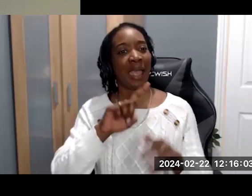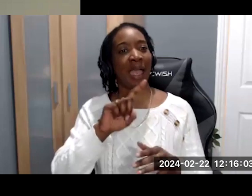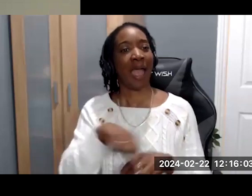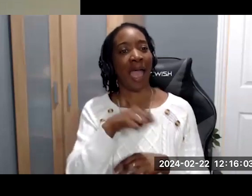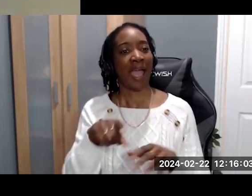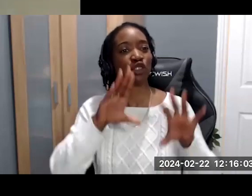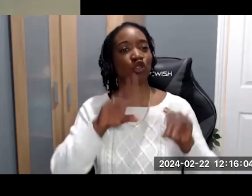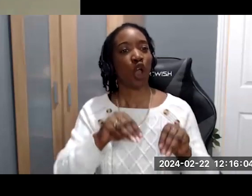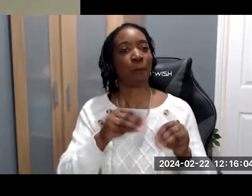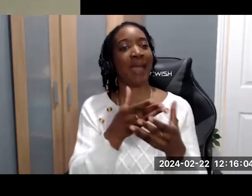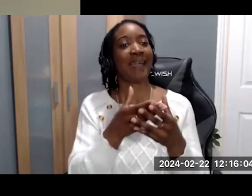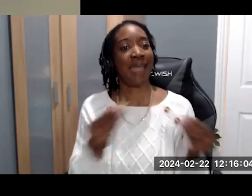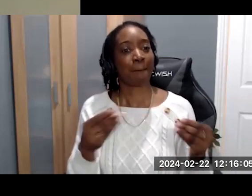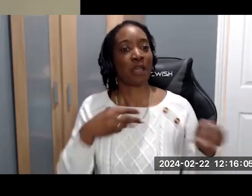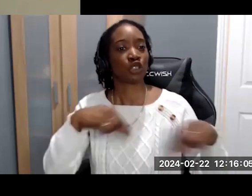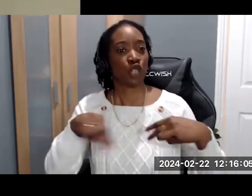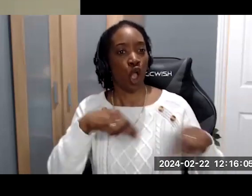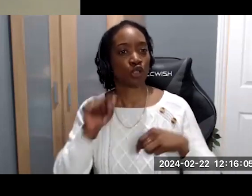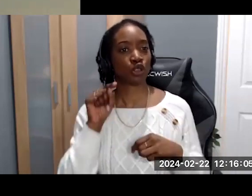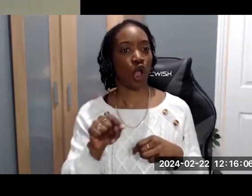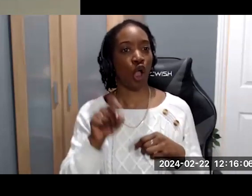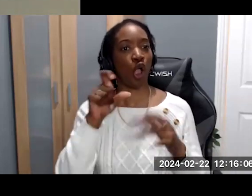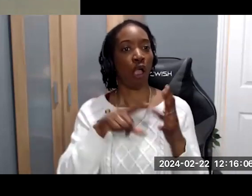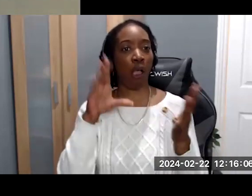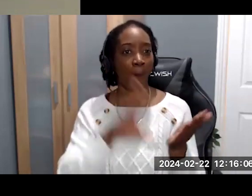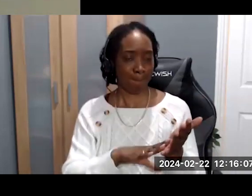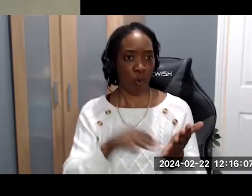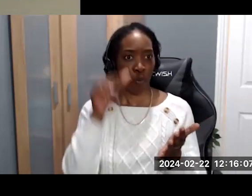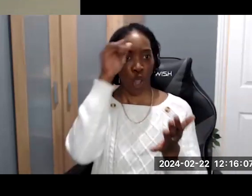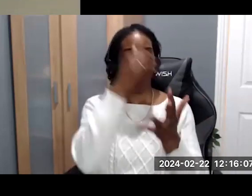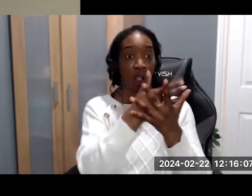We're very conscious that there's a lot going on in this webinar with the different languages and